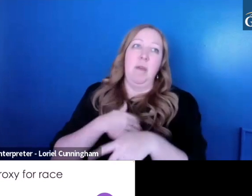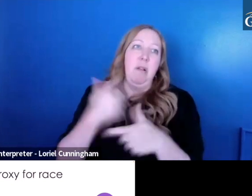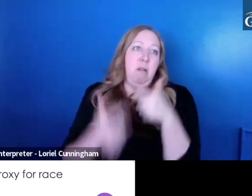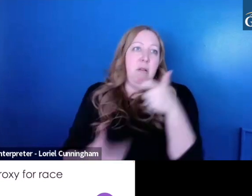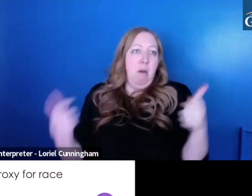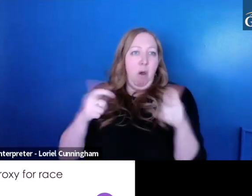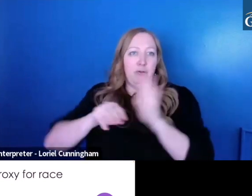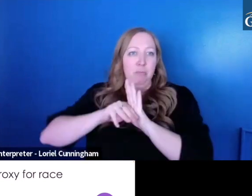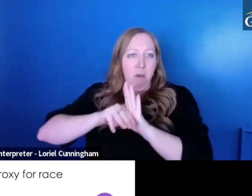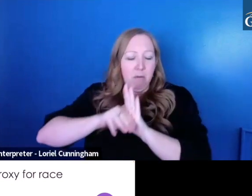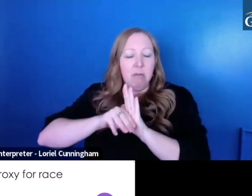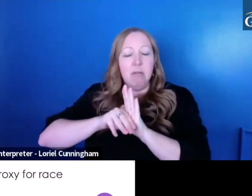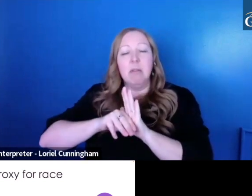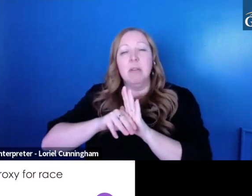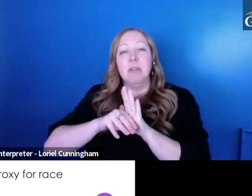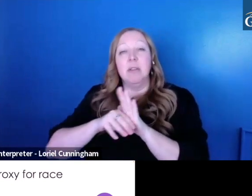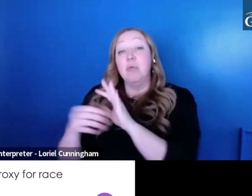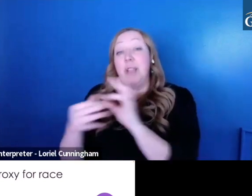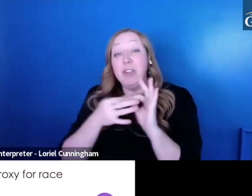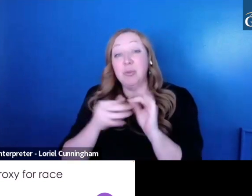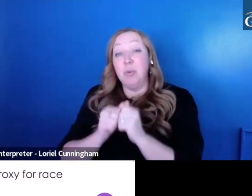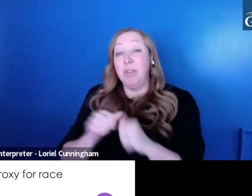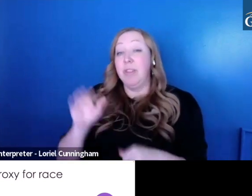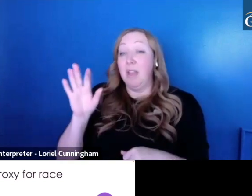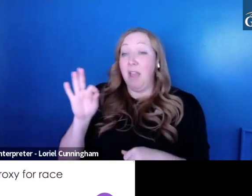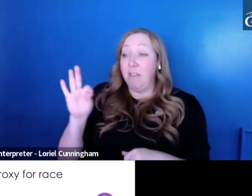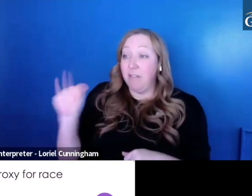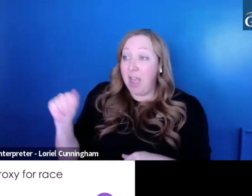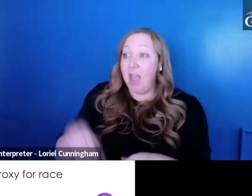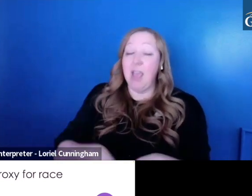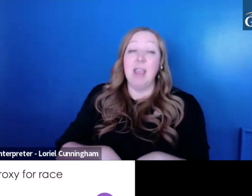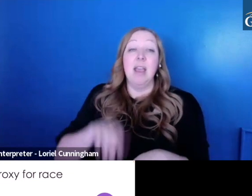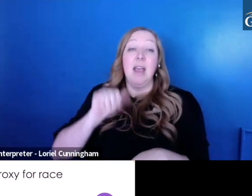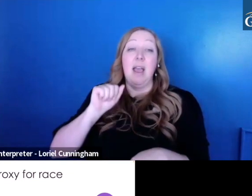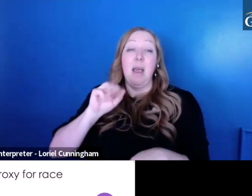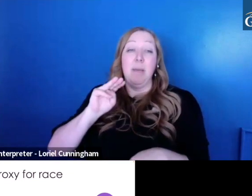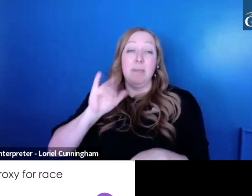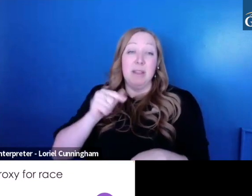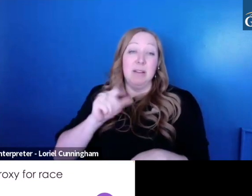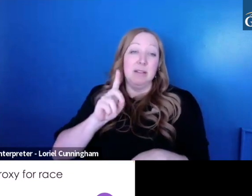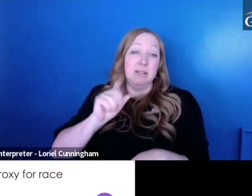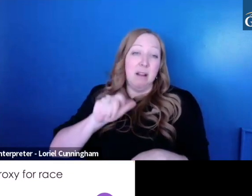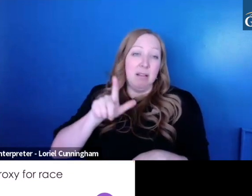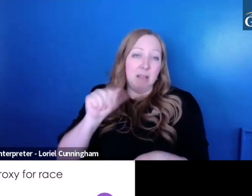between the FFA and the amygdala, and areas of the prefrontal cortex, these areas